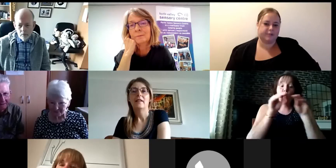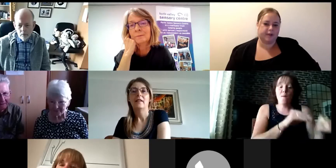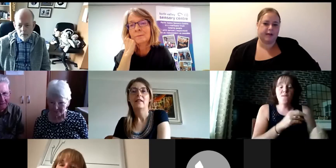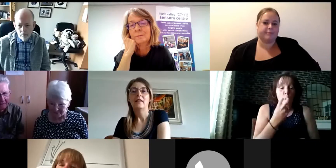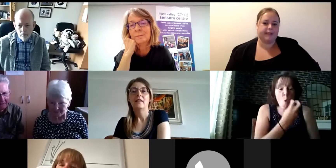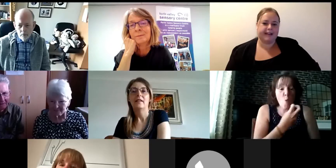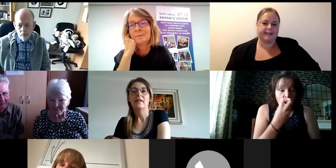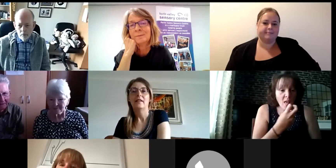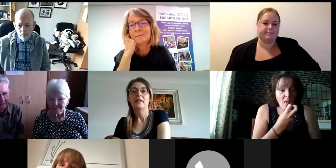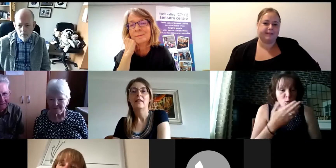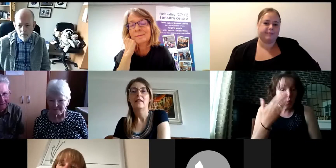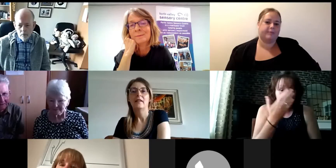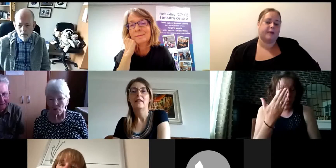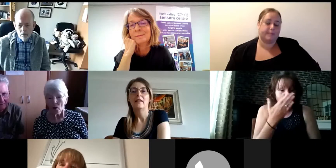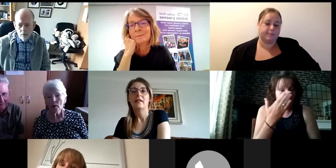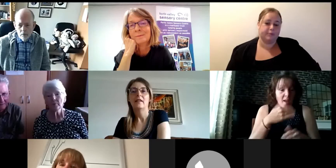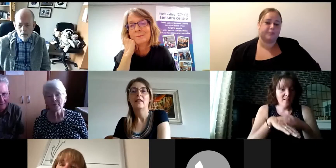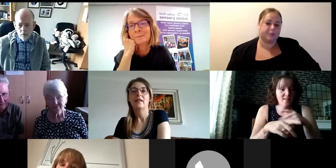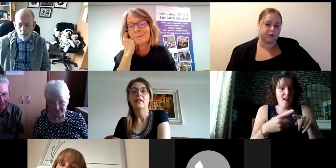AS I grew up, I moved to an oral